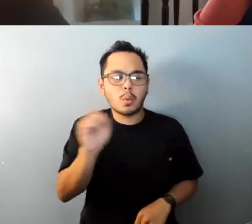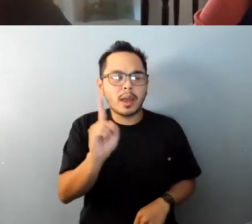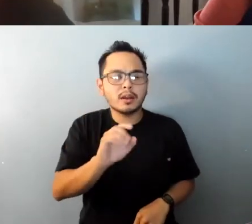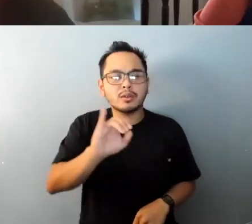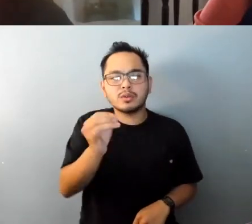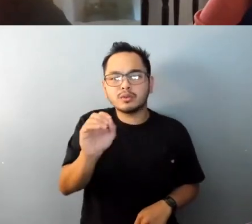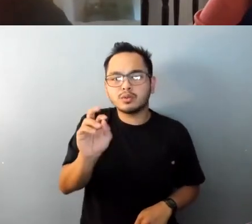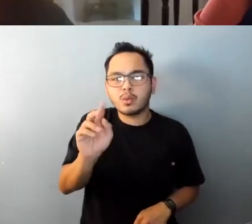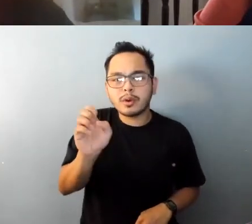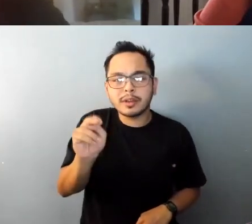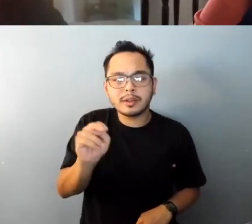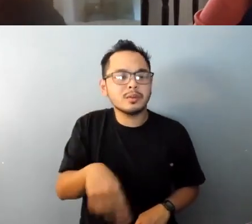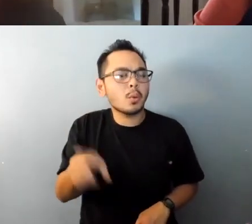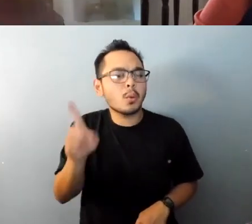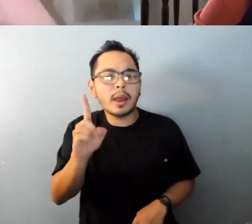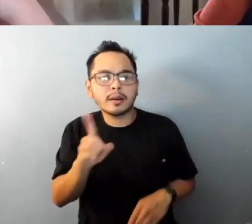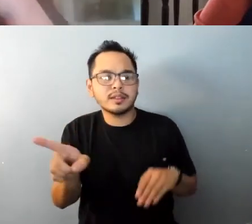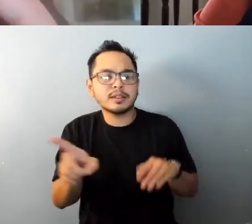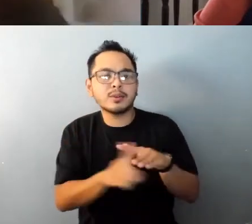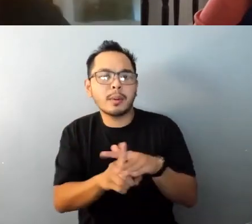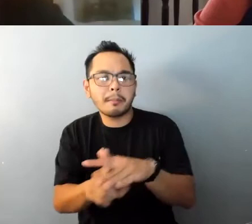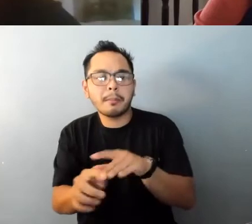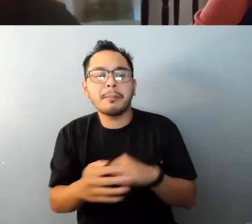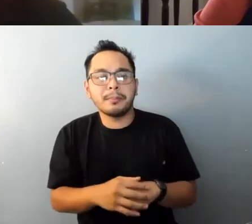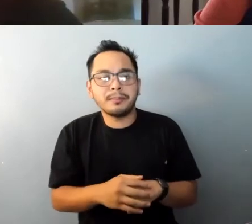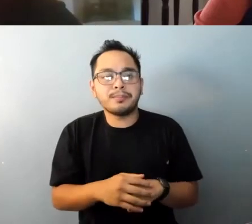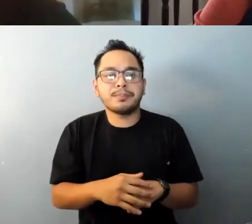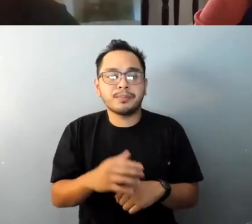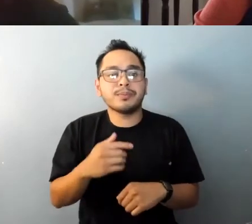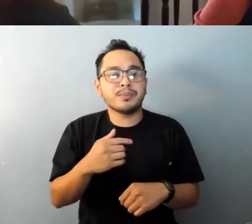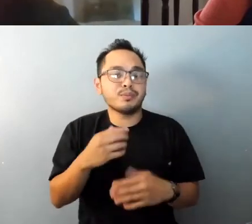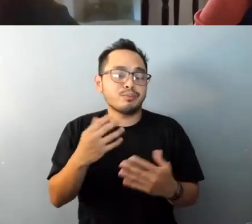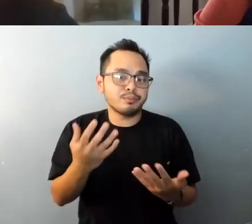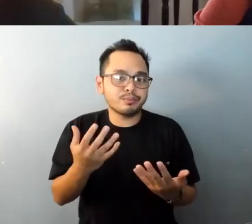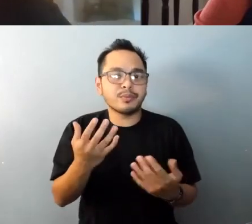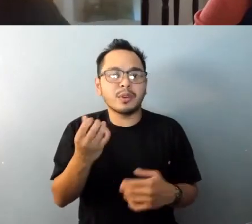And then I added her to a few because you cannot have the great Gatsby without a few